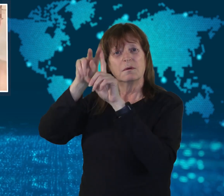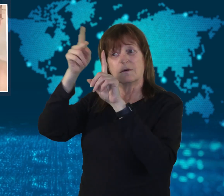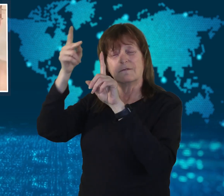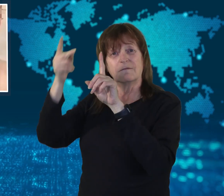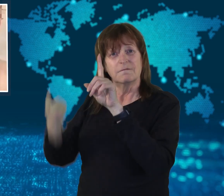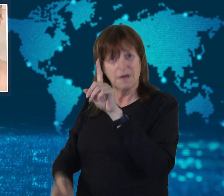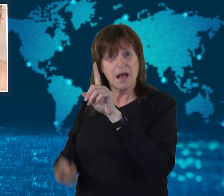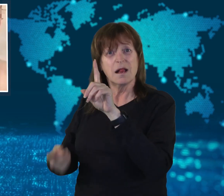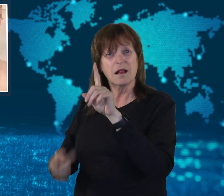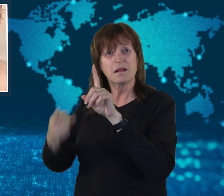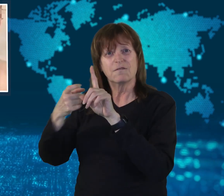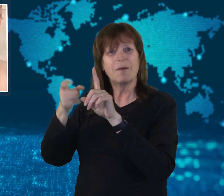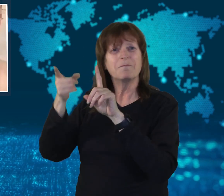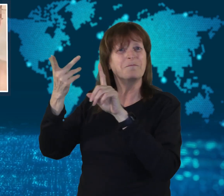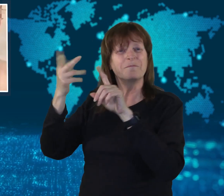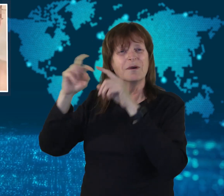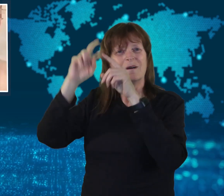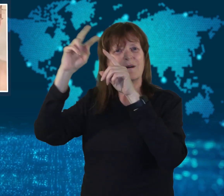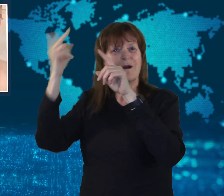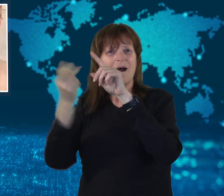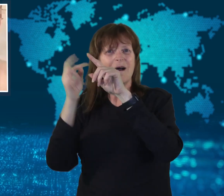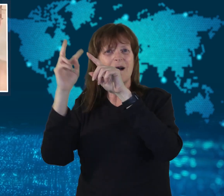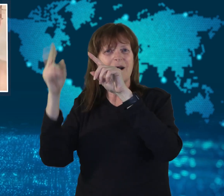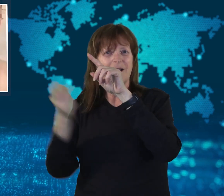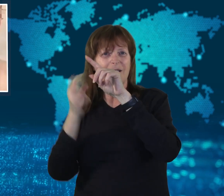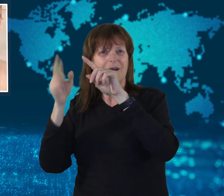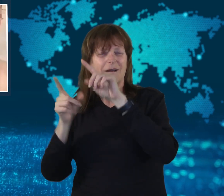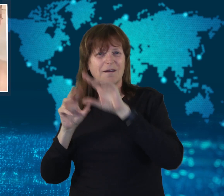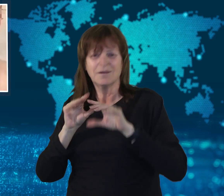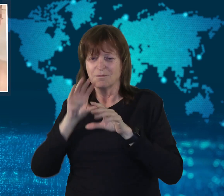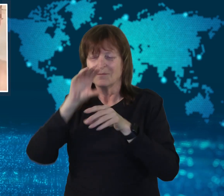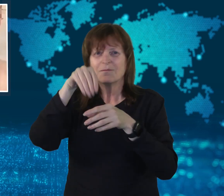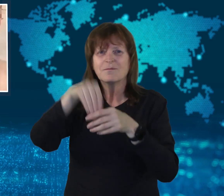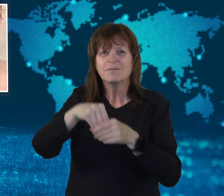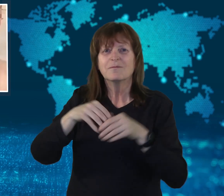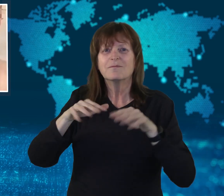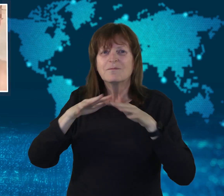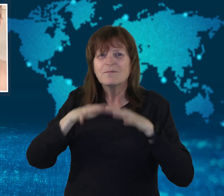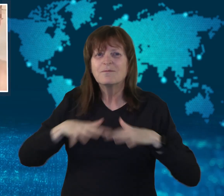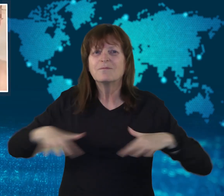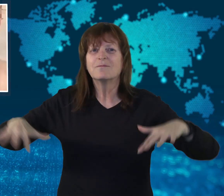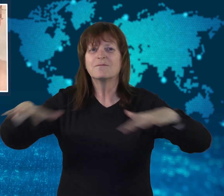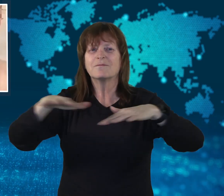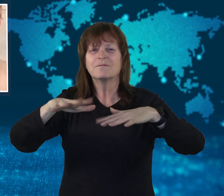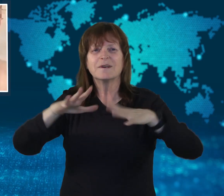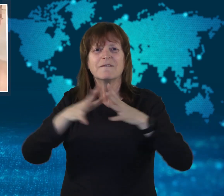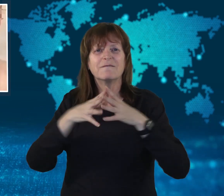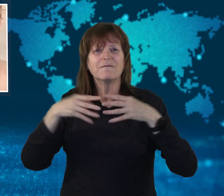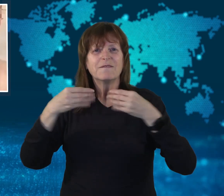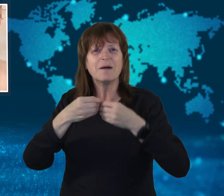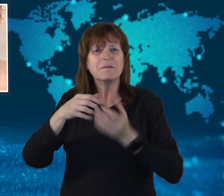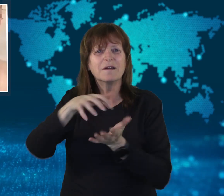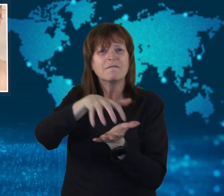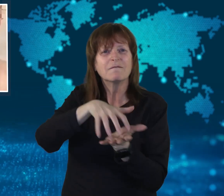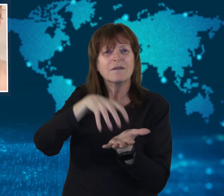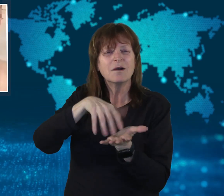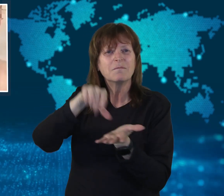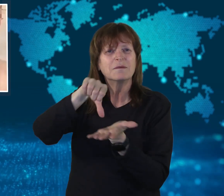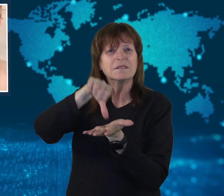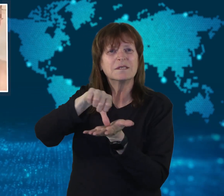at a local family farm in the city of Suzhou in China.